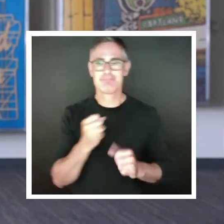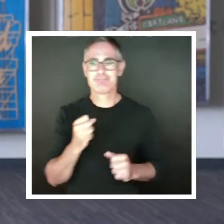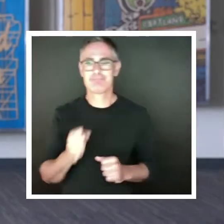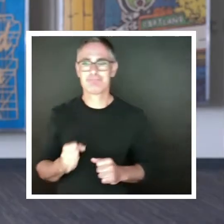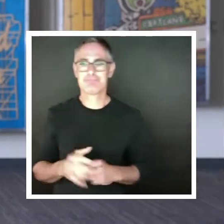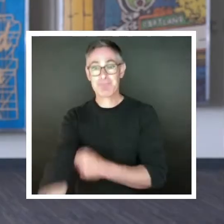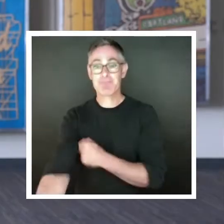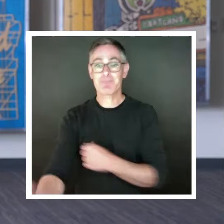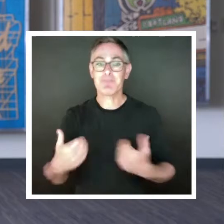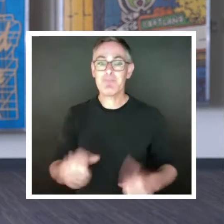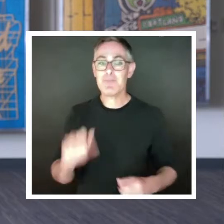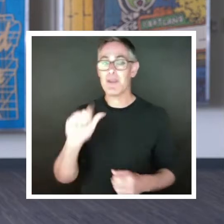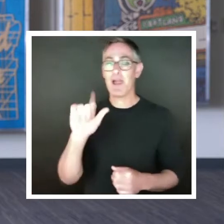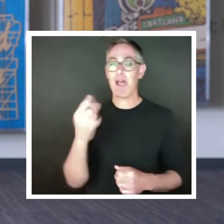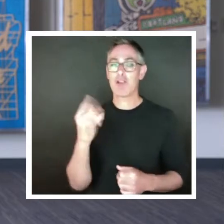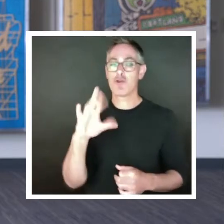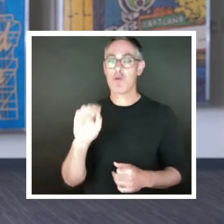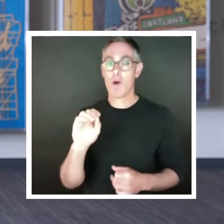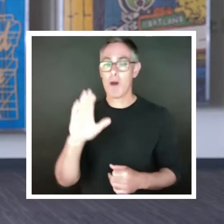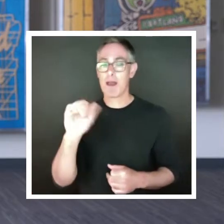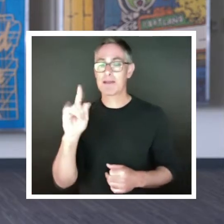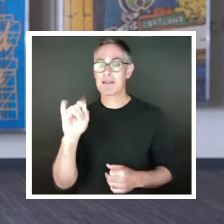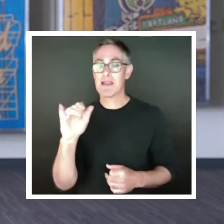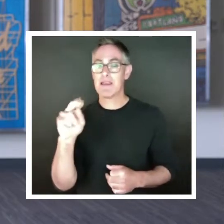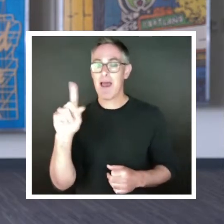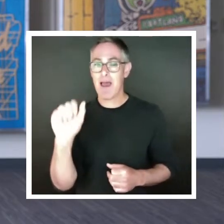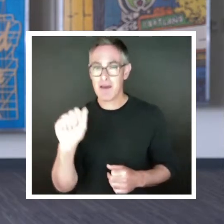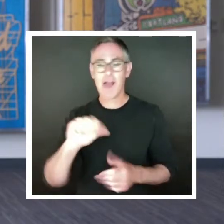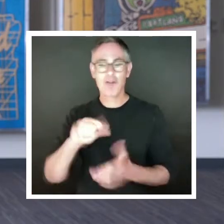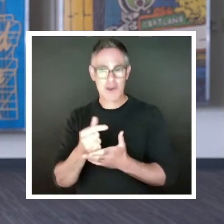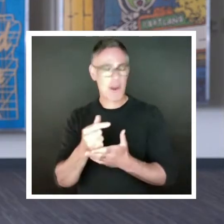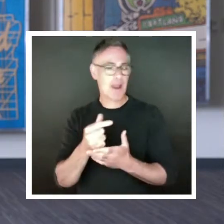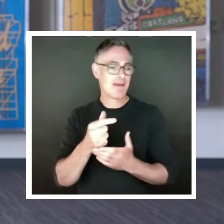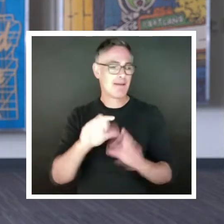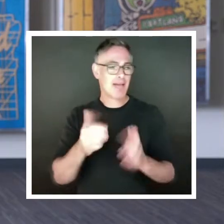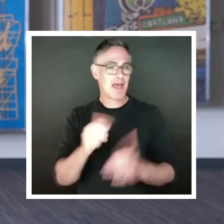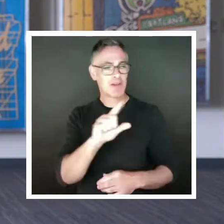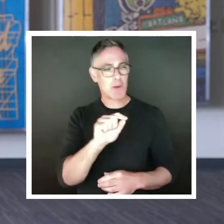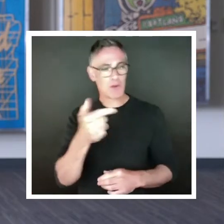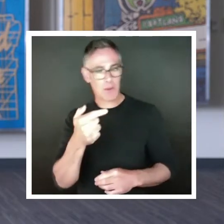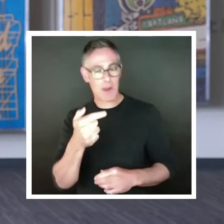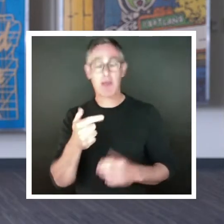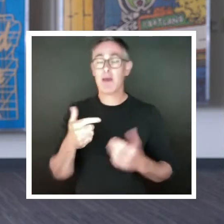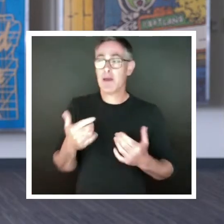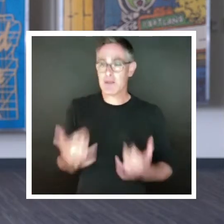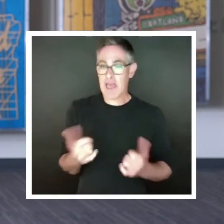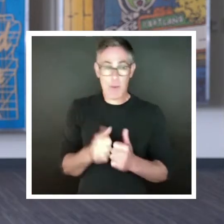I'm Alejandro Castaneda, a graduate of the class of 2021. Today, with you, I graduate summa cum laude